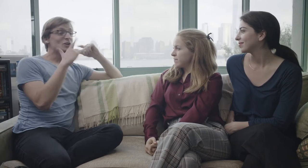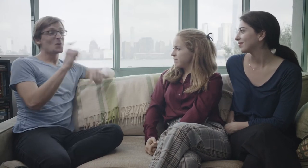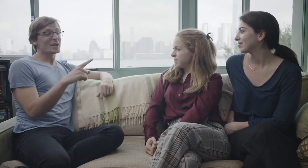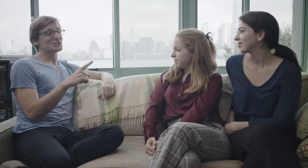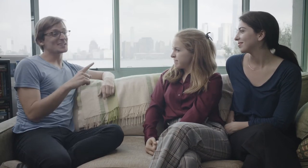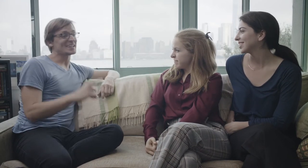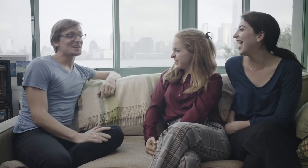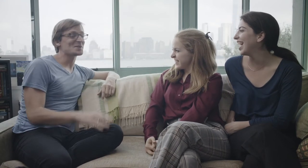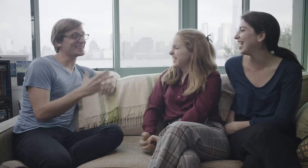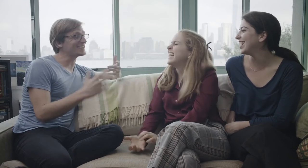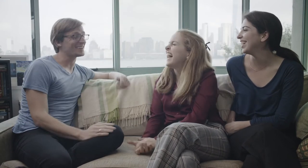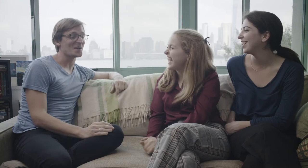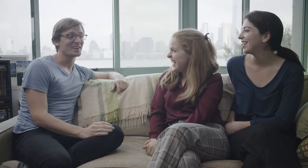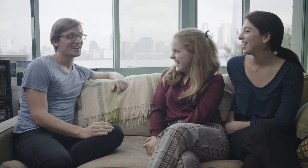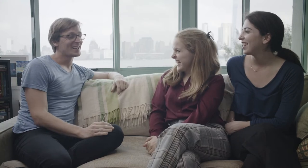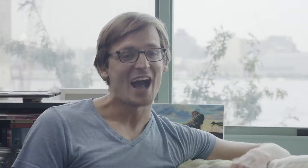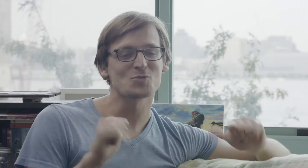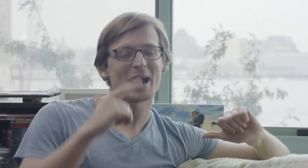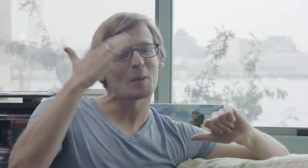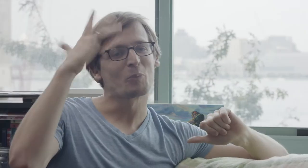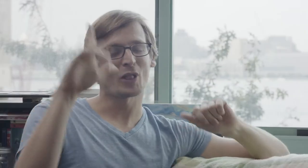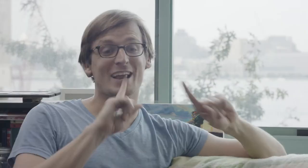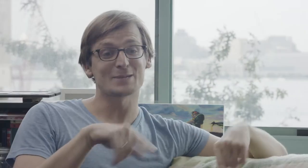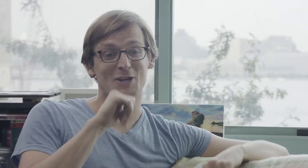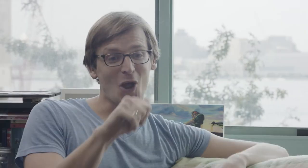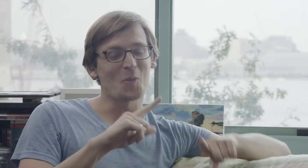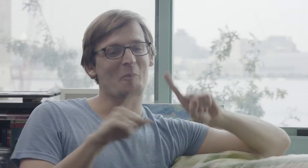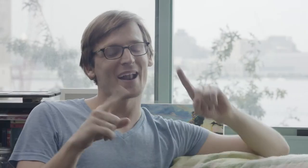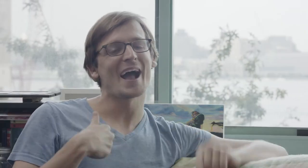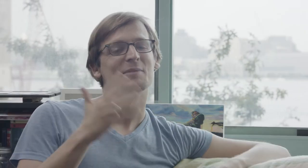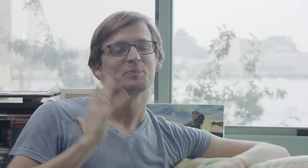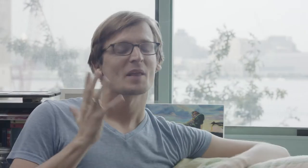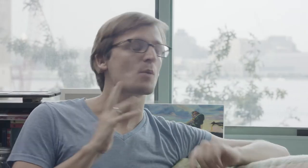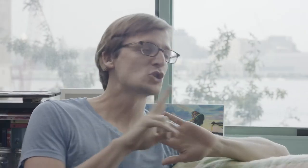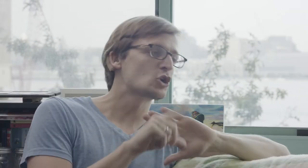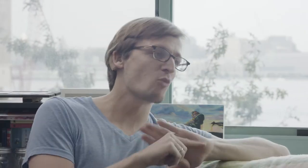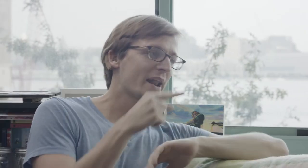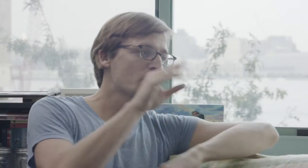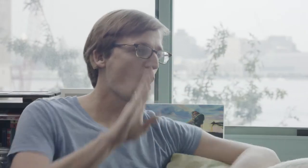That's a very good question. I would like to be brilliant, but I don't have a brilliant answer.